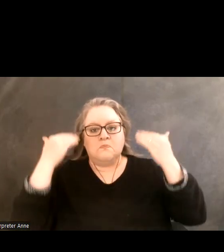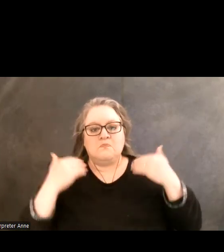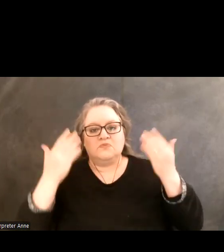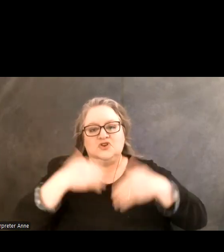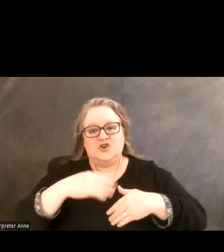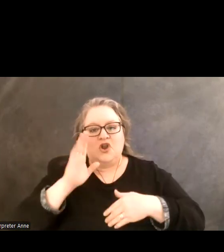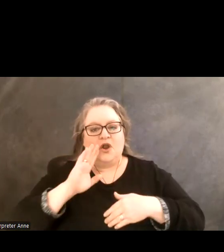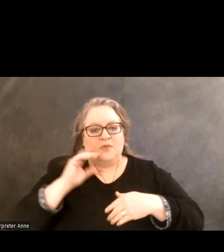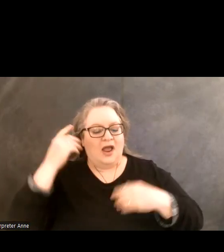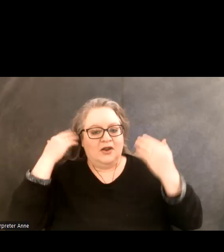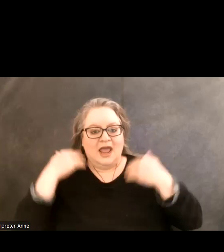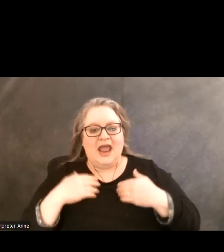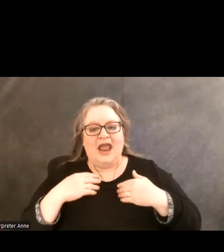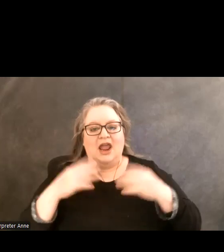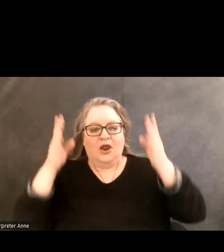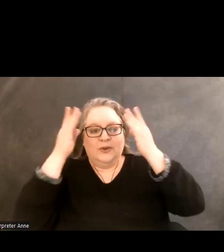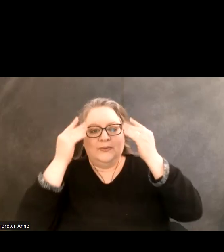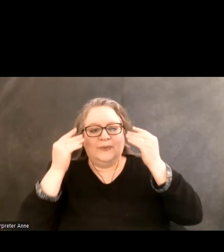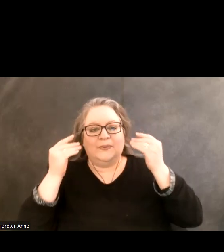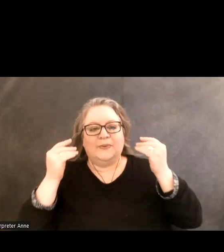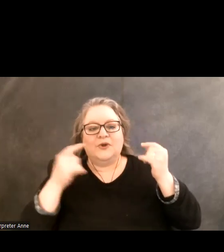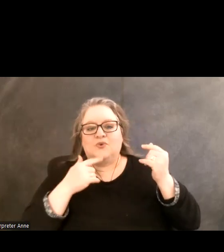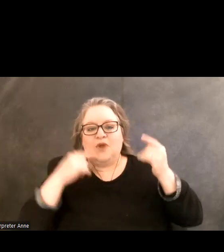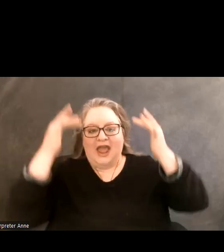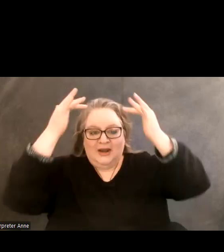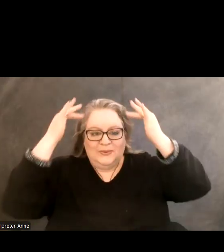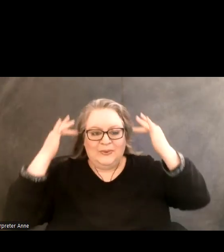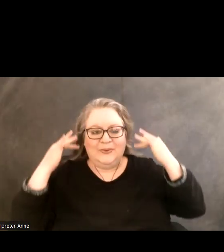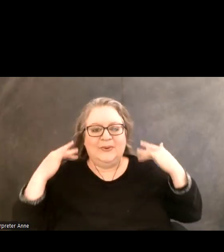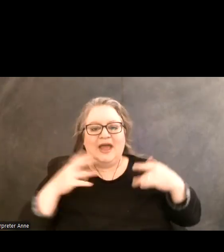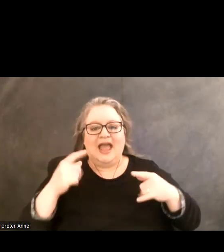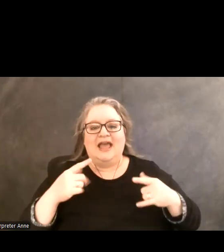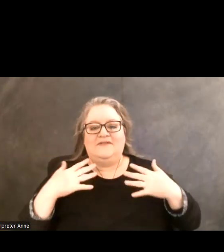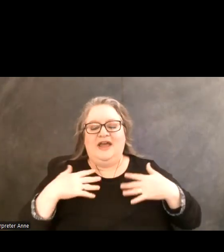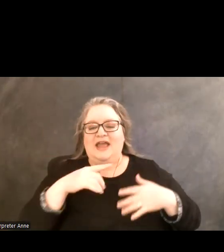with fading red streaks, and I'm wearing a black dress and two